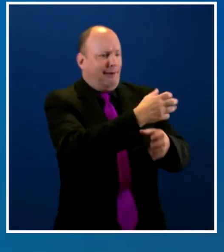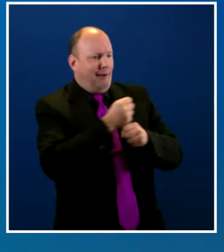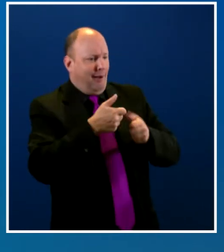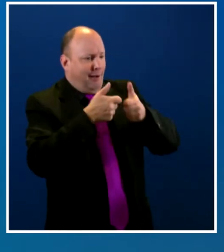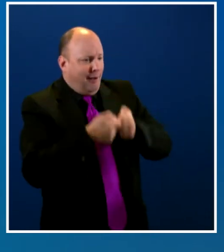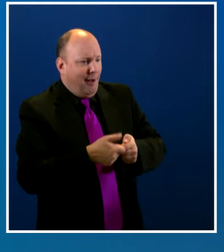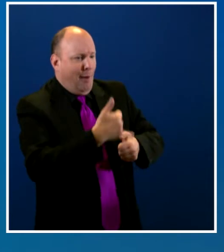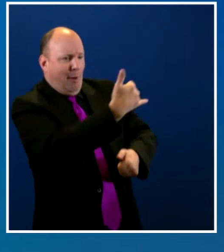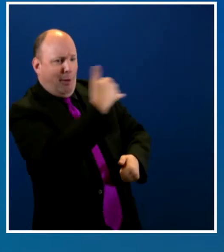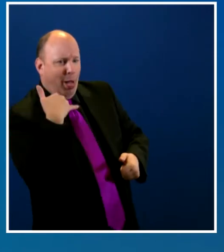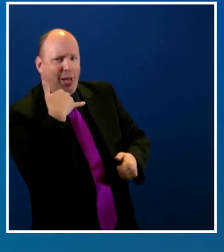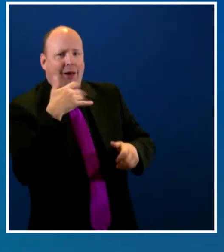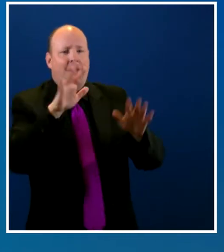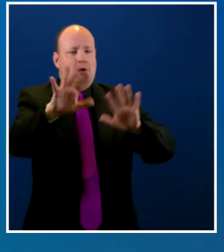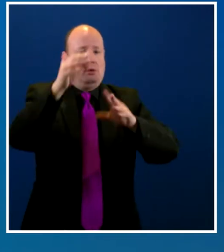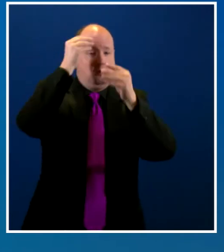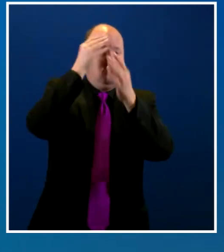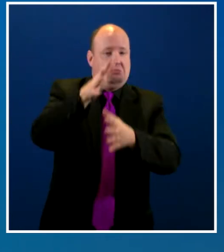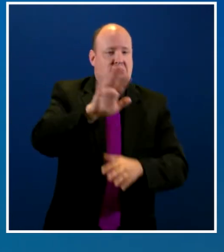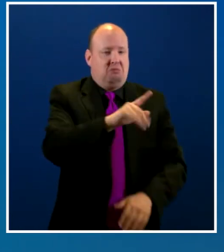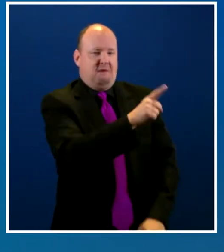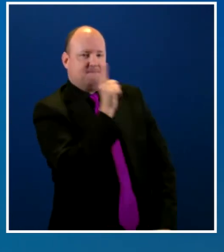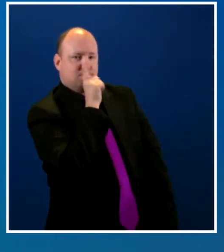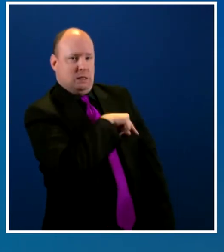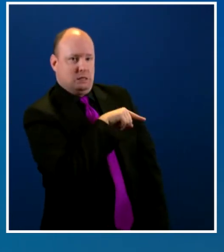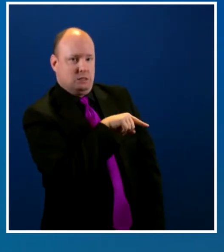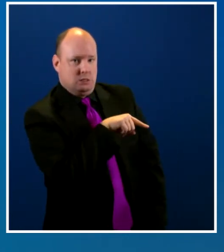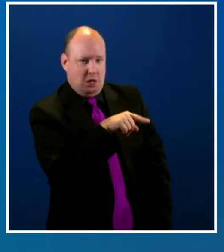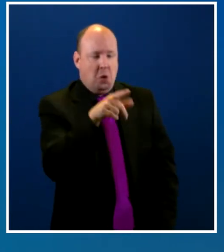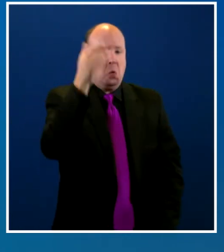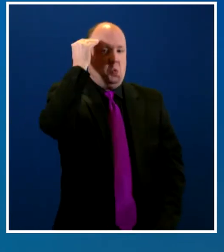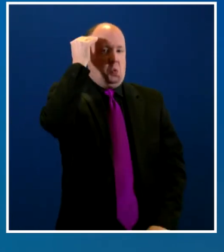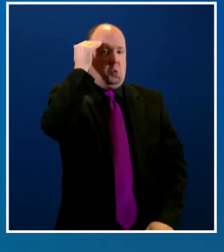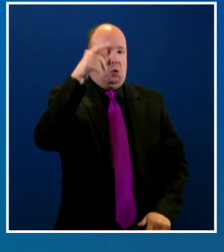for your information to help your order of free kits.